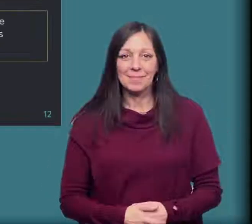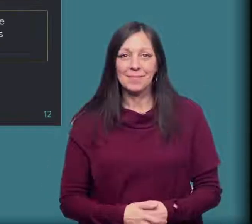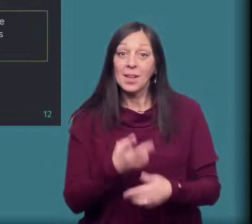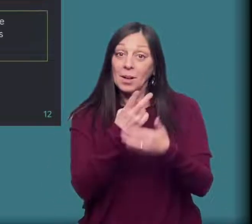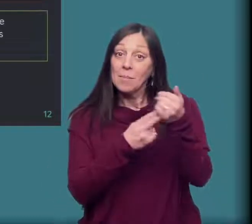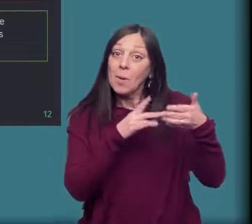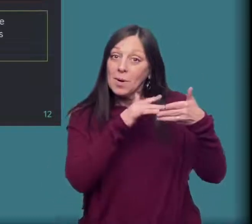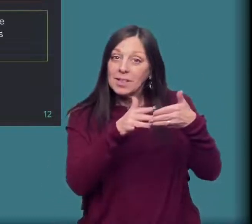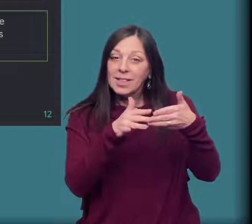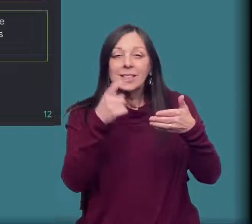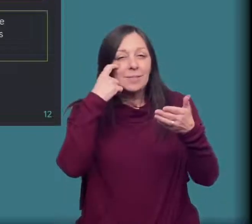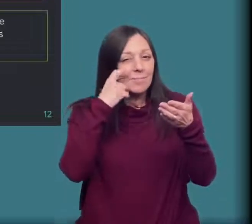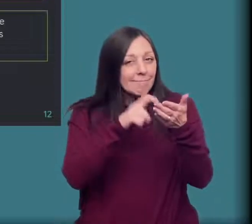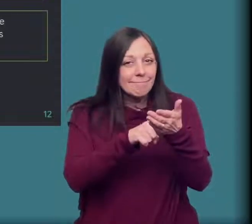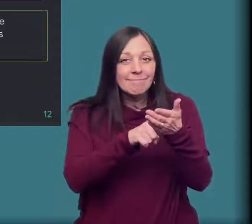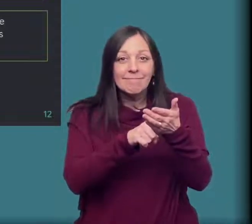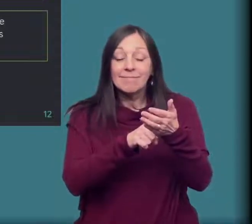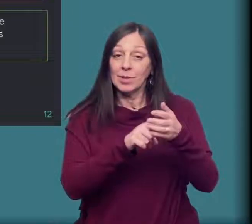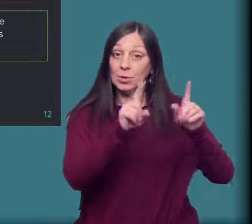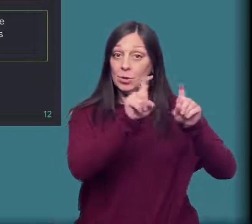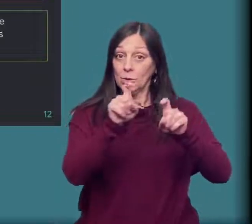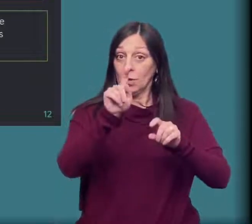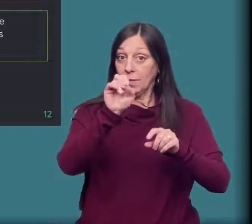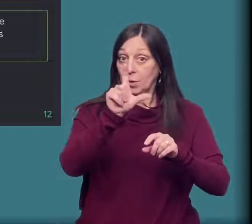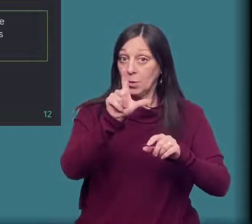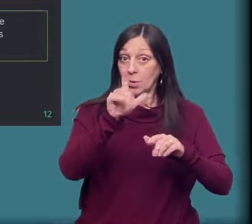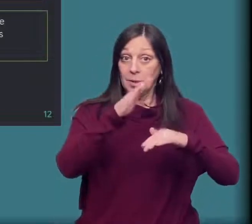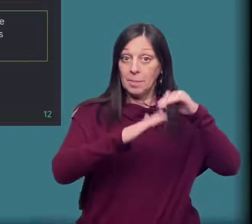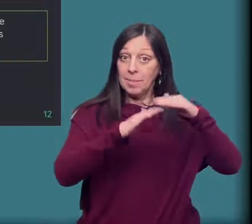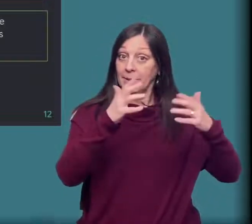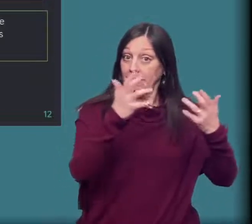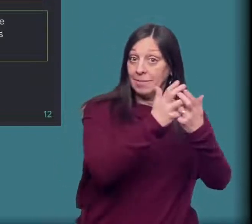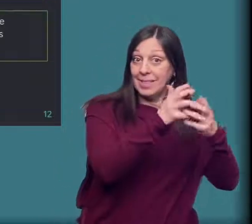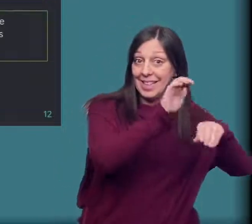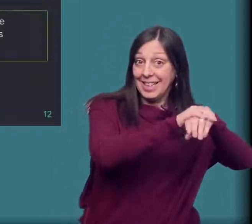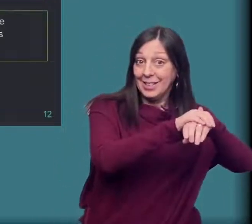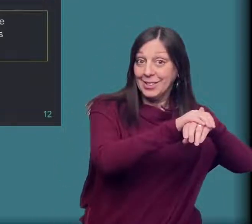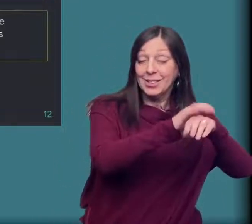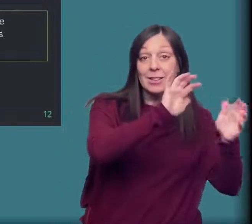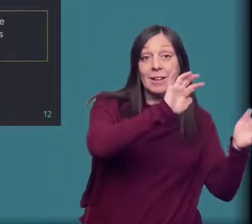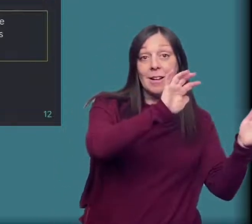The results of our studies made it clear that using an English centric tool is not ideal for delivering SL centric surveys.